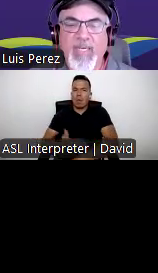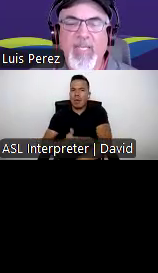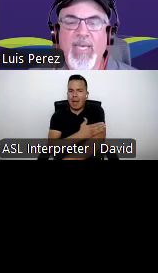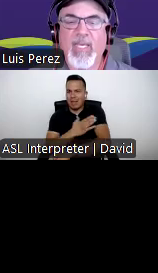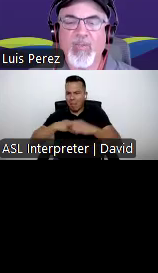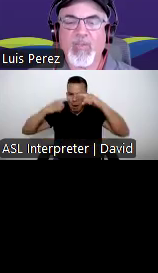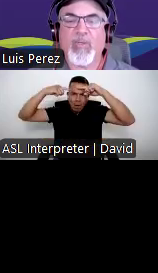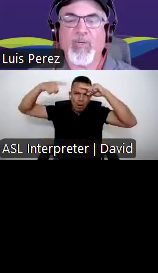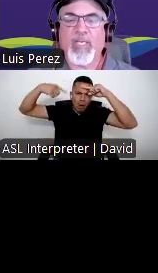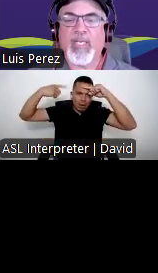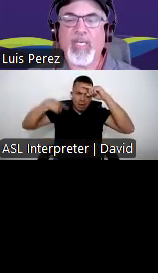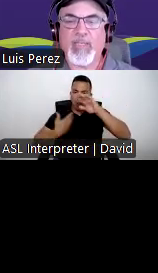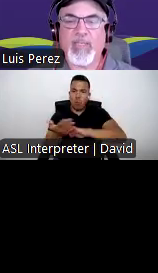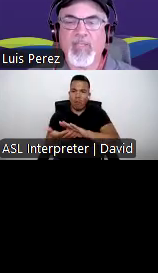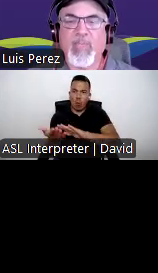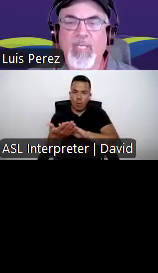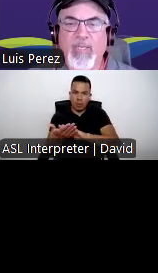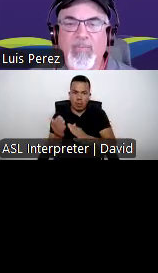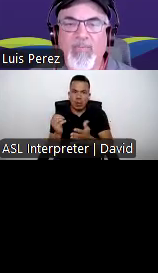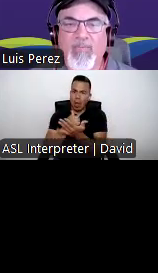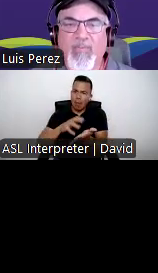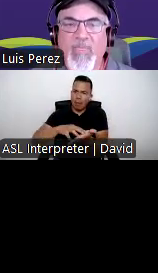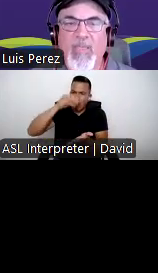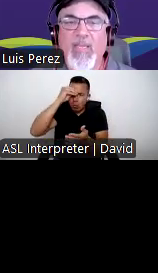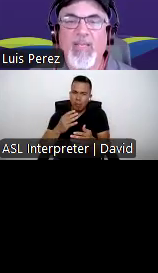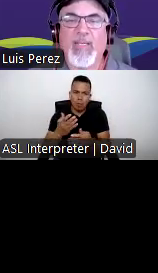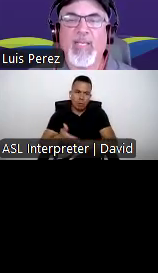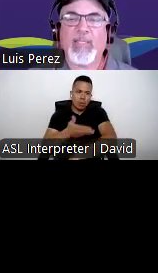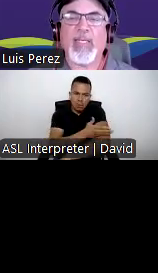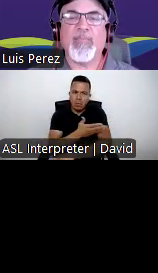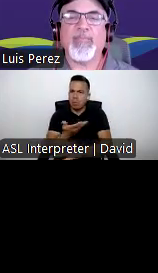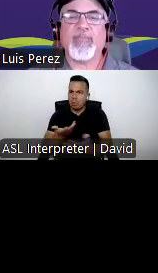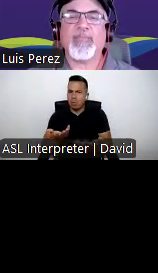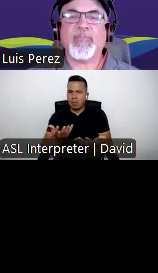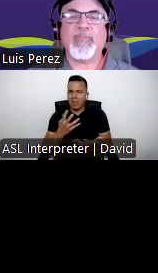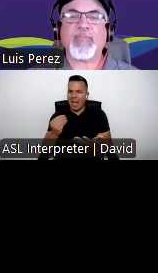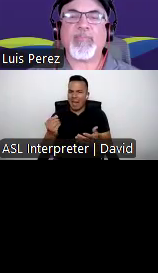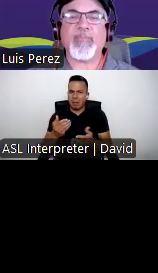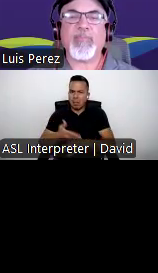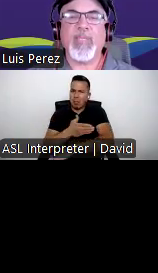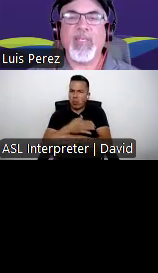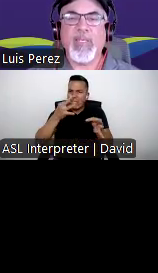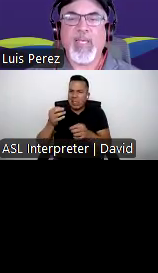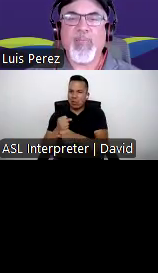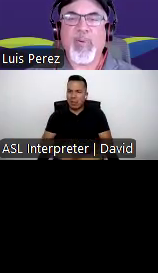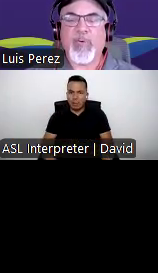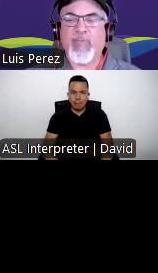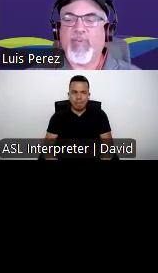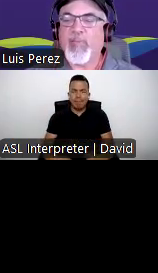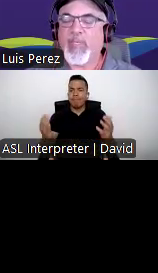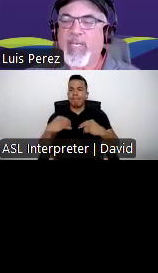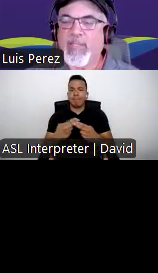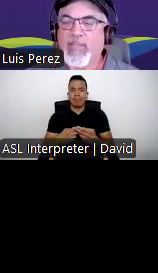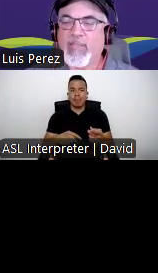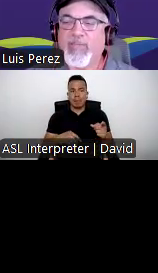and that includes learning and decision-making. Next slide. And part of developing that assistive